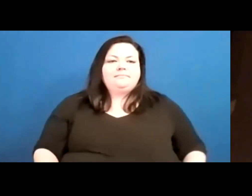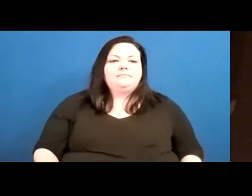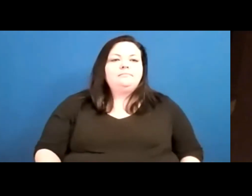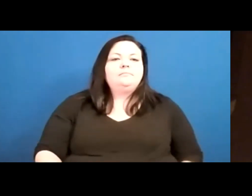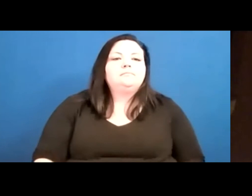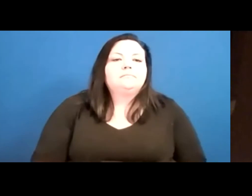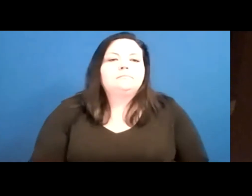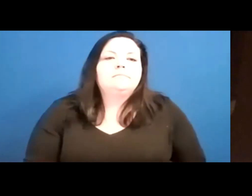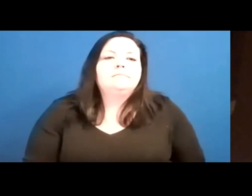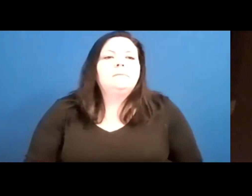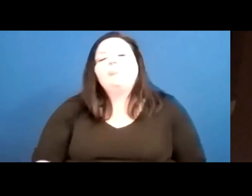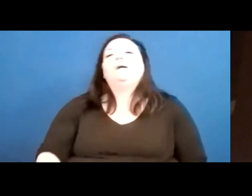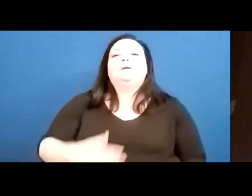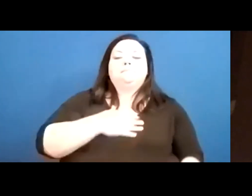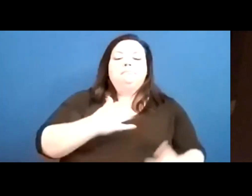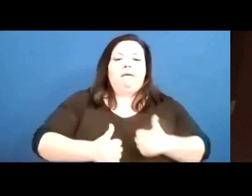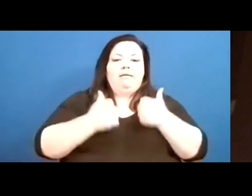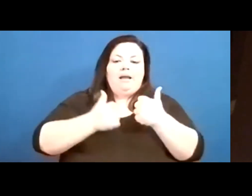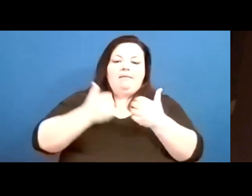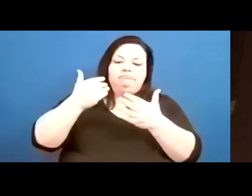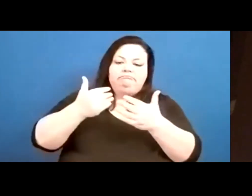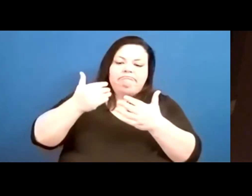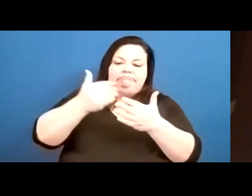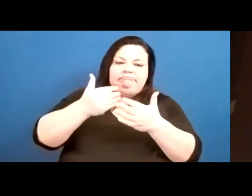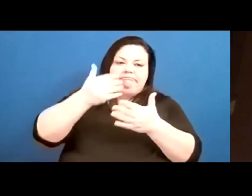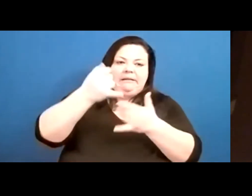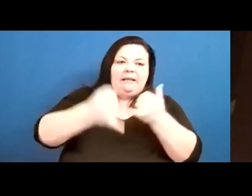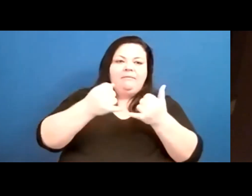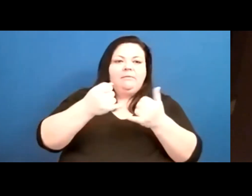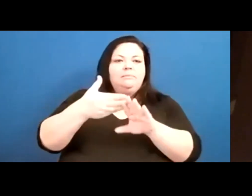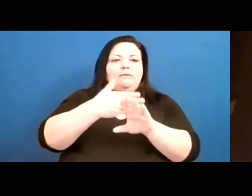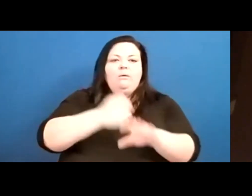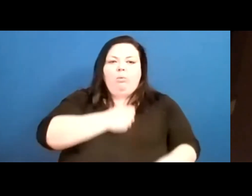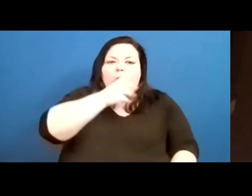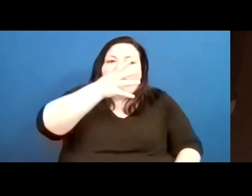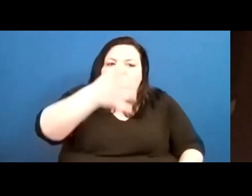In my last moments,/ before I coughed my guts/ onto the pavement,/ while hot wind raked/